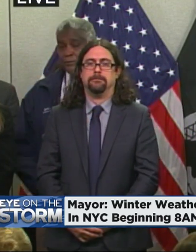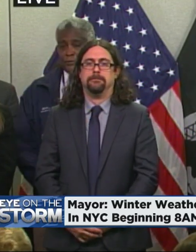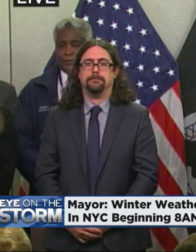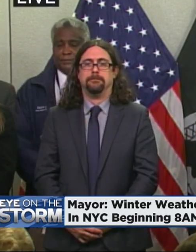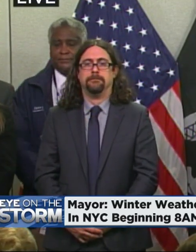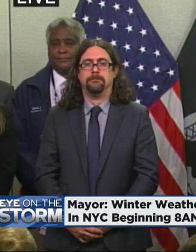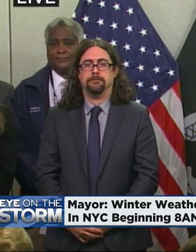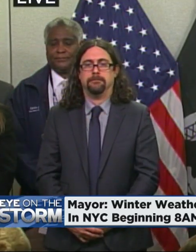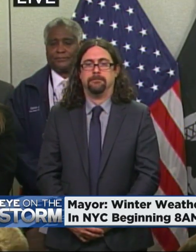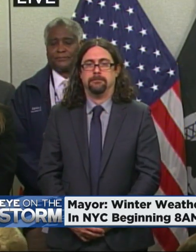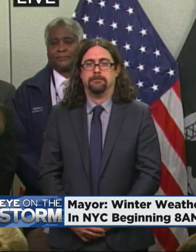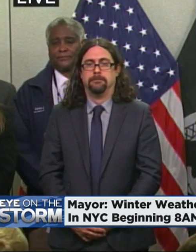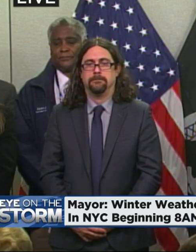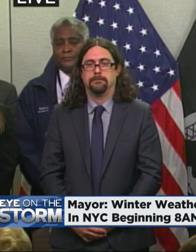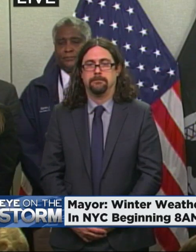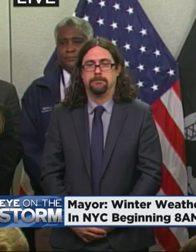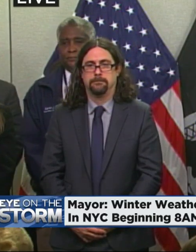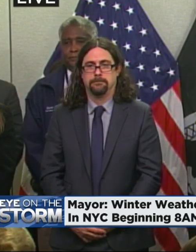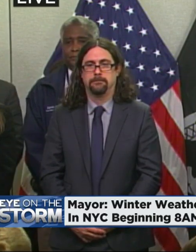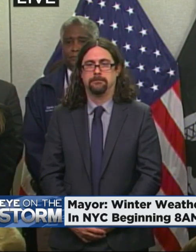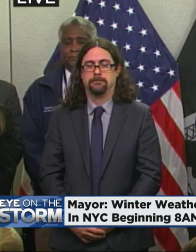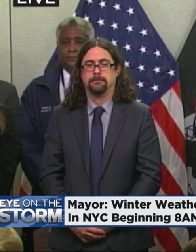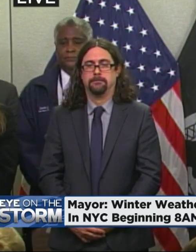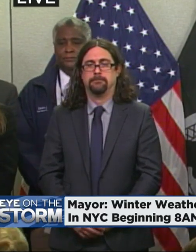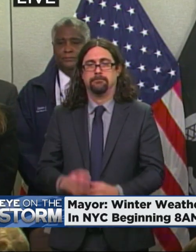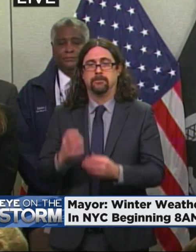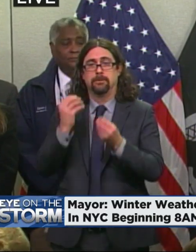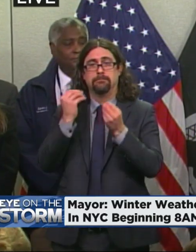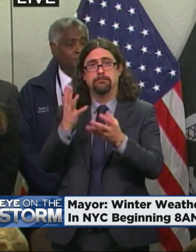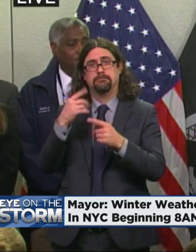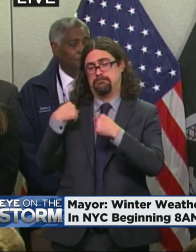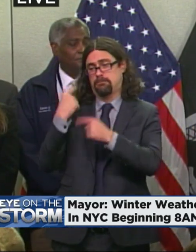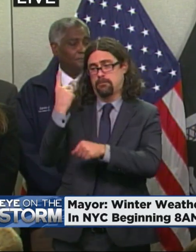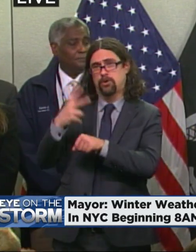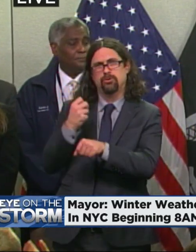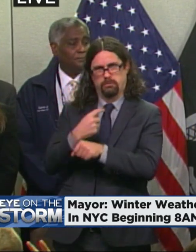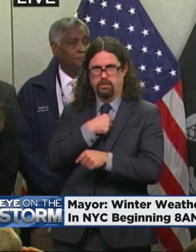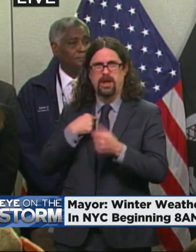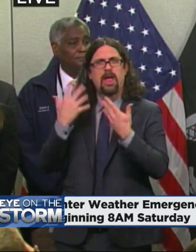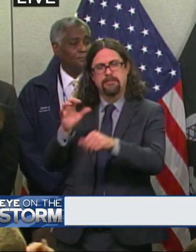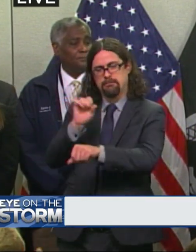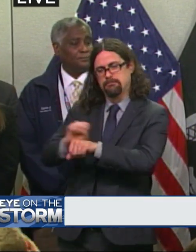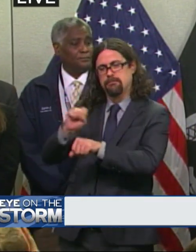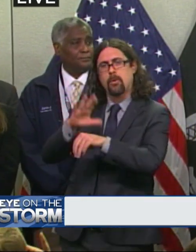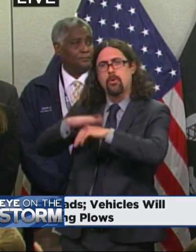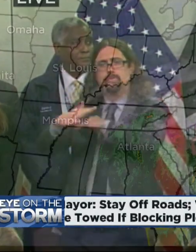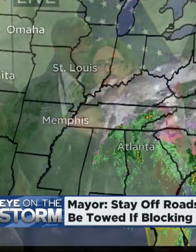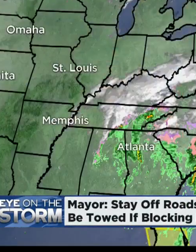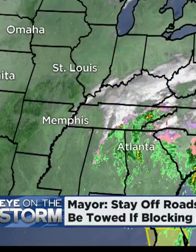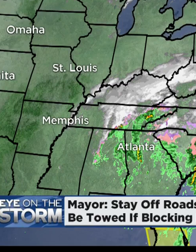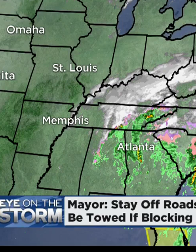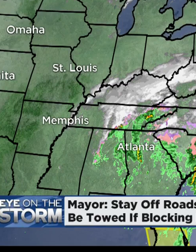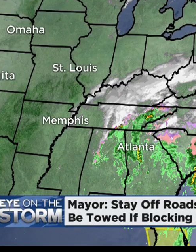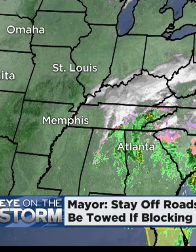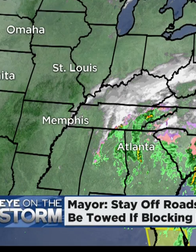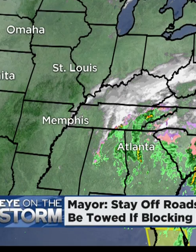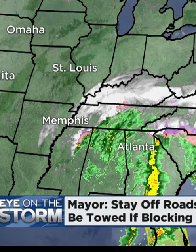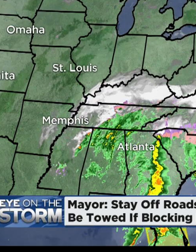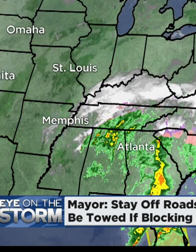THAT ARE ALREADY IN PLACE. A LOT HAS BEEN DONE OVER THE LAST FEW YEARS TO DEEPEN OUR COASTAL PROTECTIONS. WE ARE MUCH STRONGER THAN WE